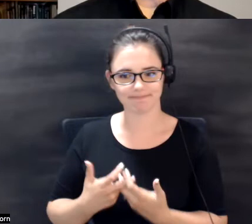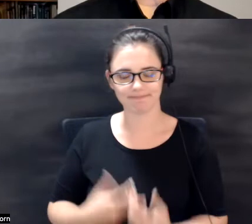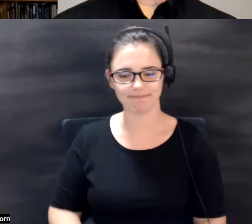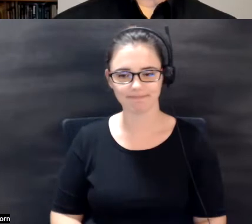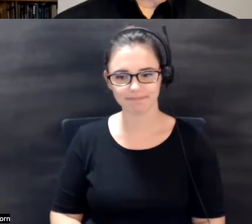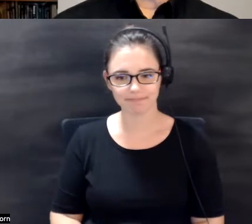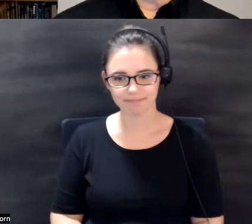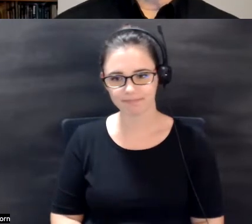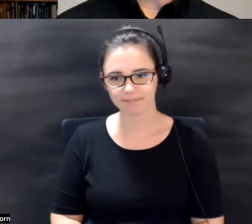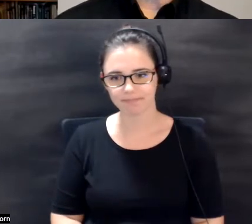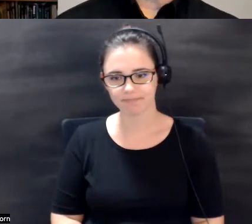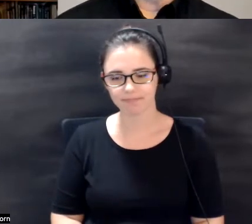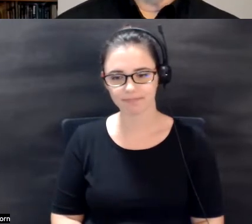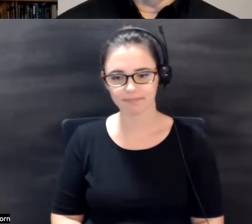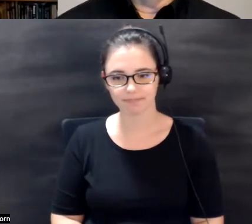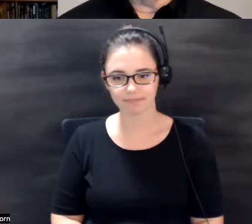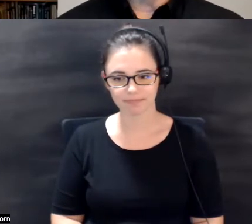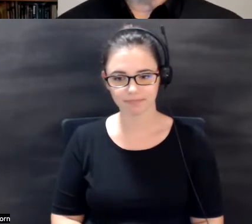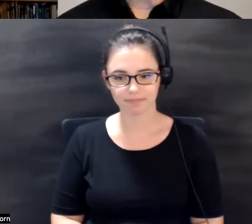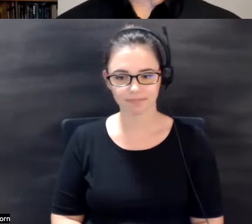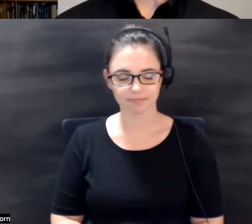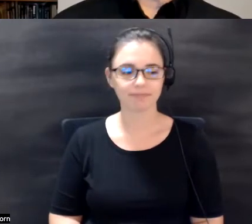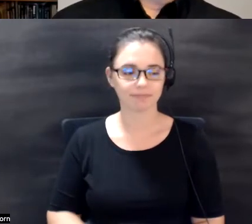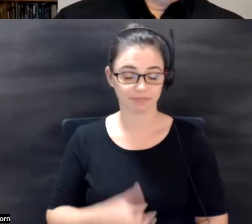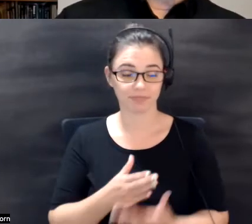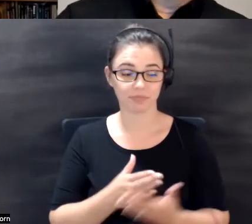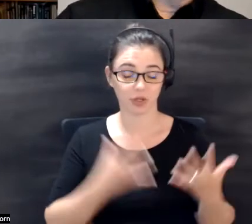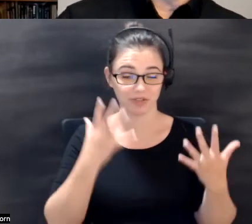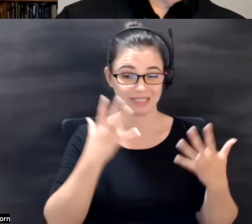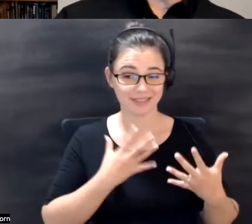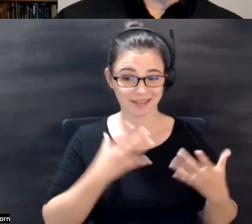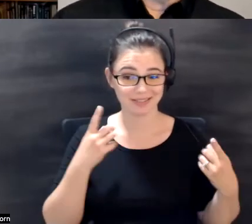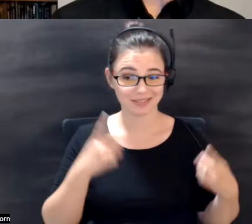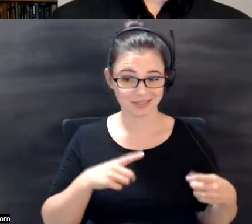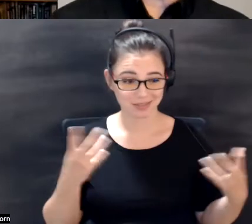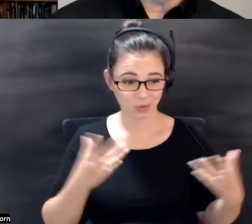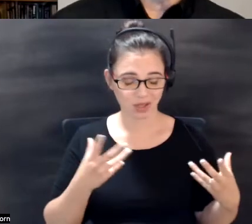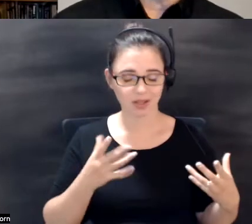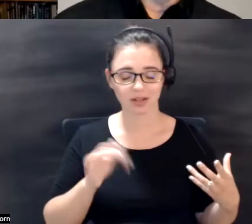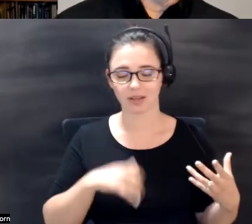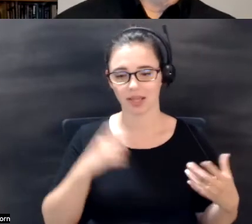And this is, uh, part of the sadness is, the *trauma* on top of this incredible *trauma*